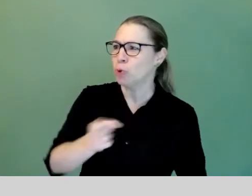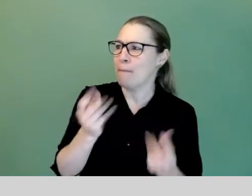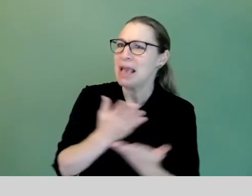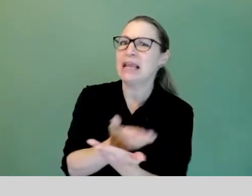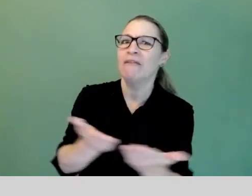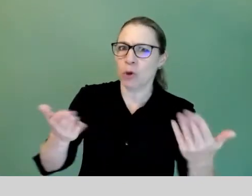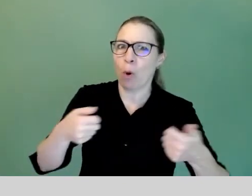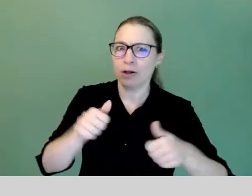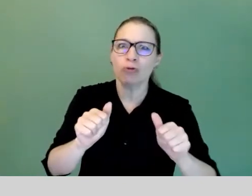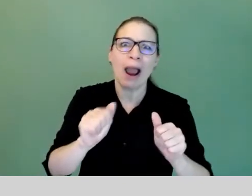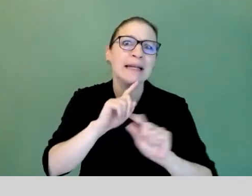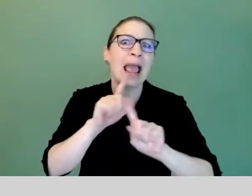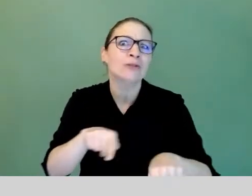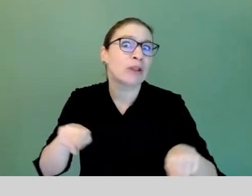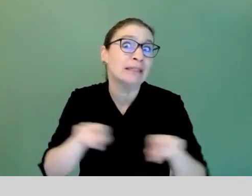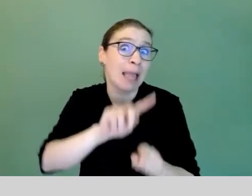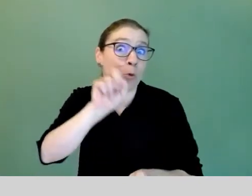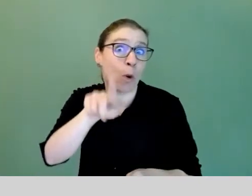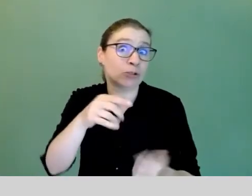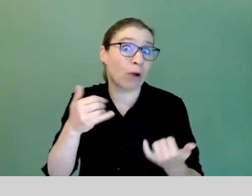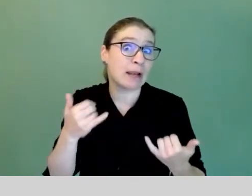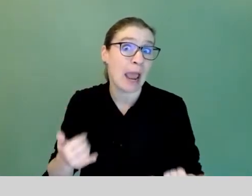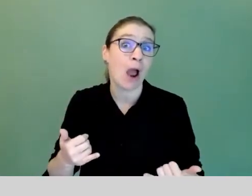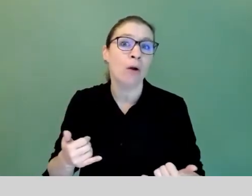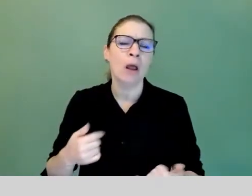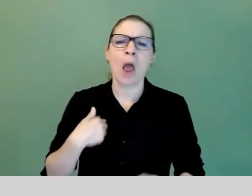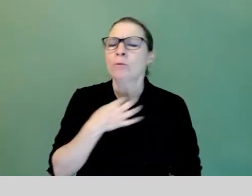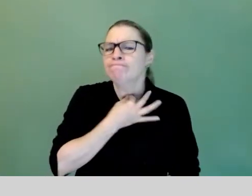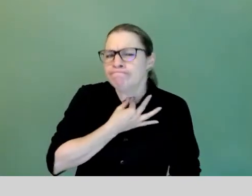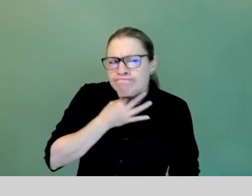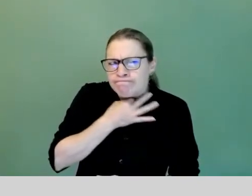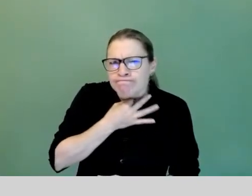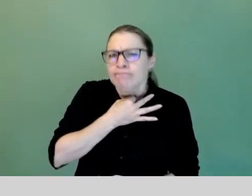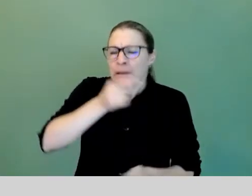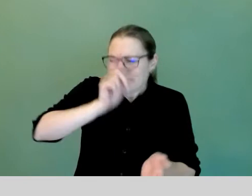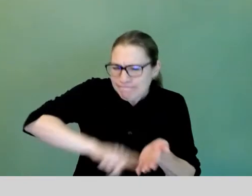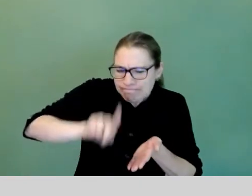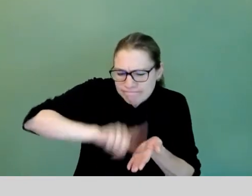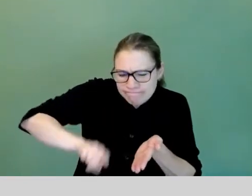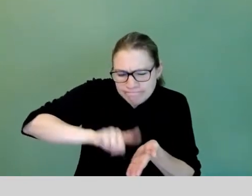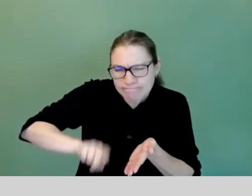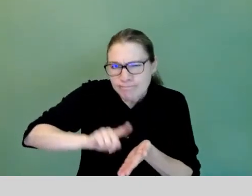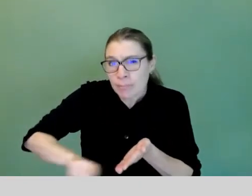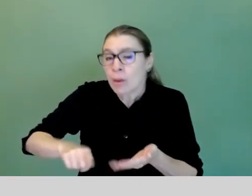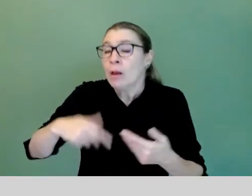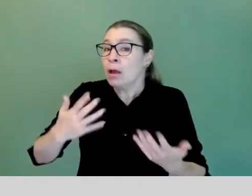As I am sure many of you are doing right now. With a lot of curiosity and research,